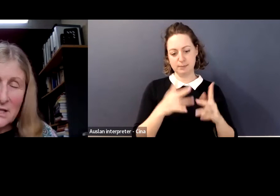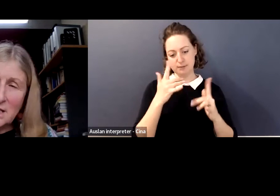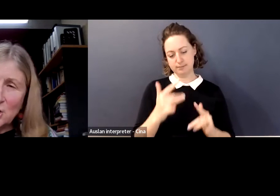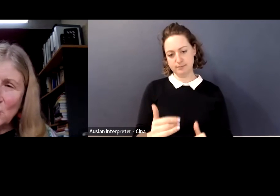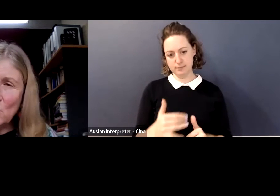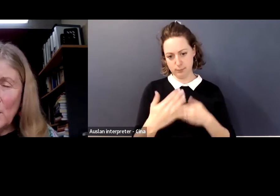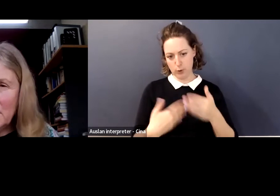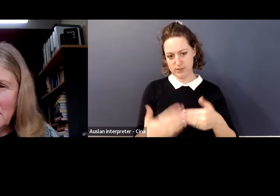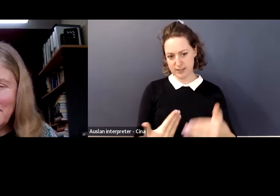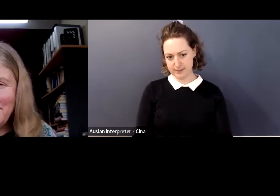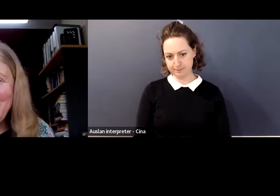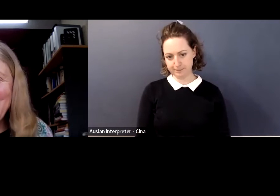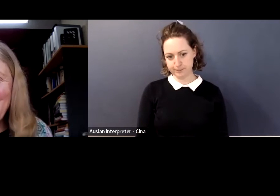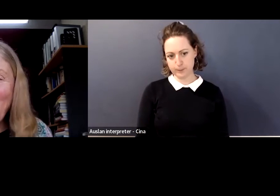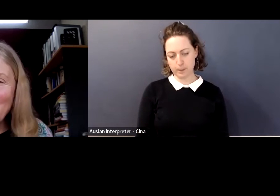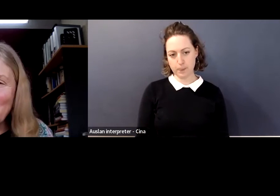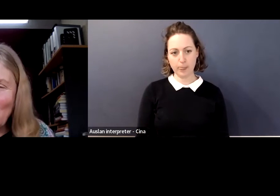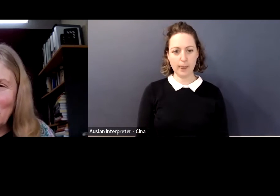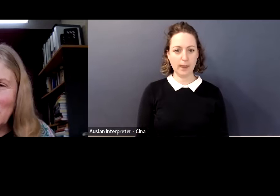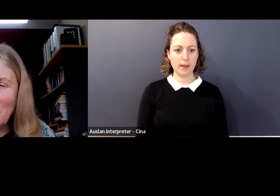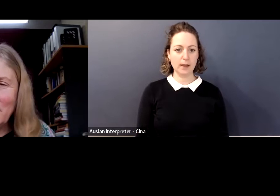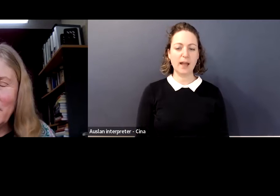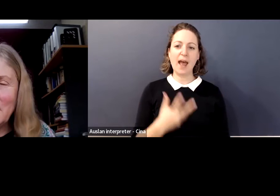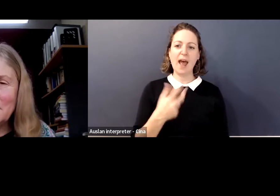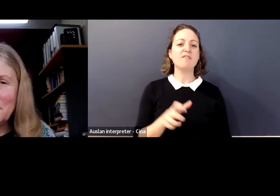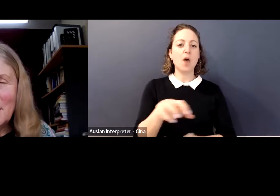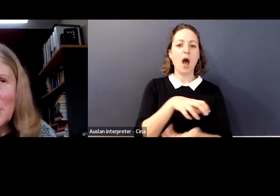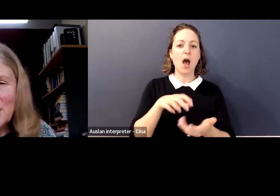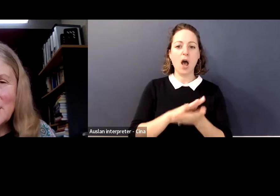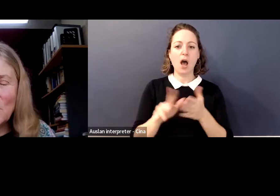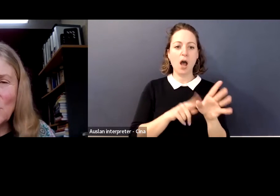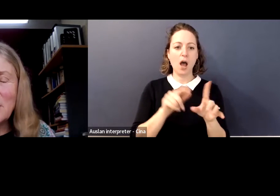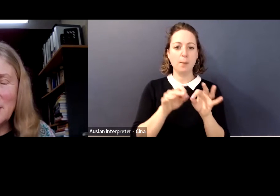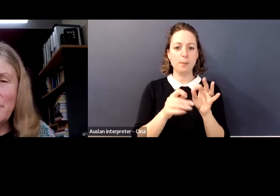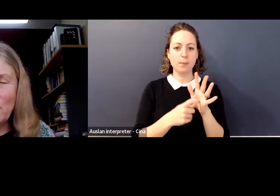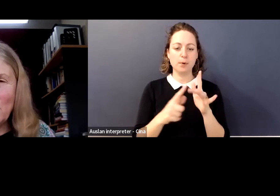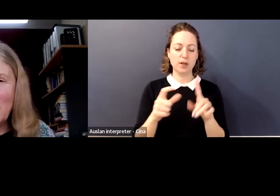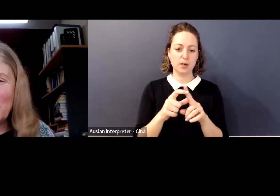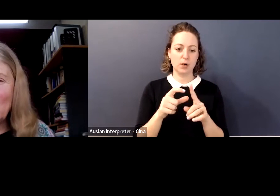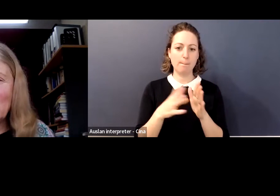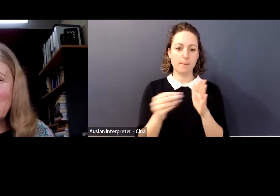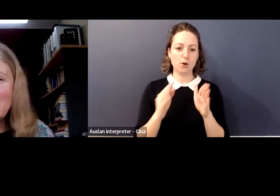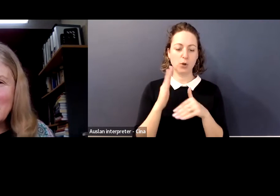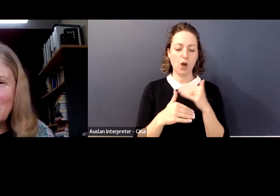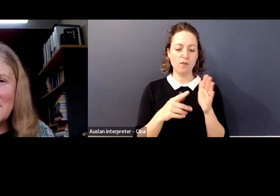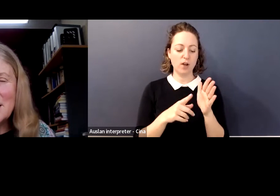The issue with the hybrid model of learning disorder and therefore hybrid model of assessment